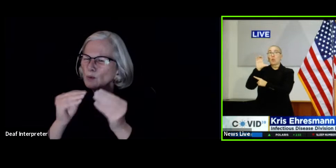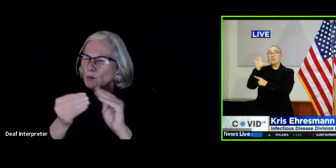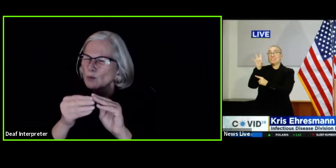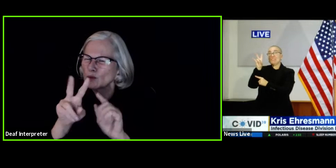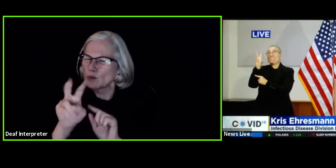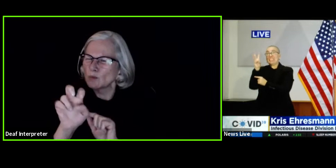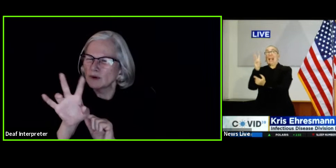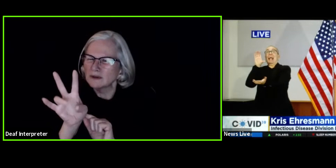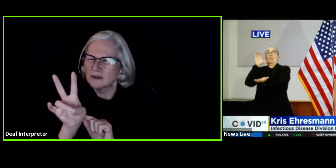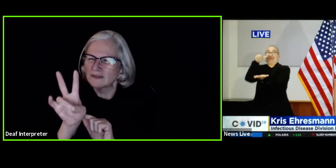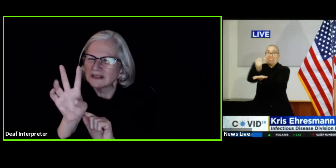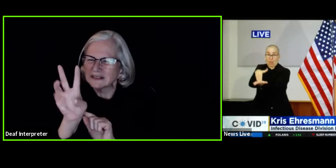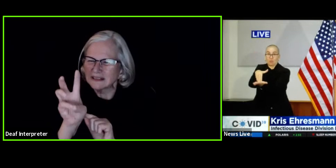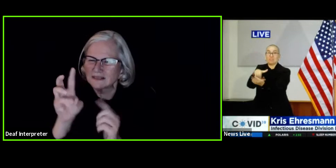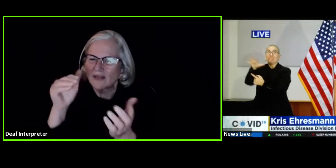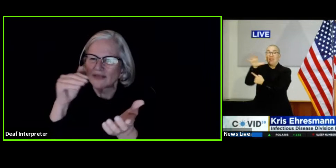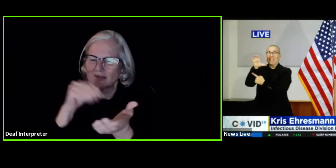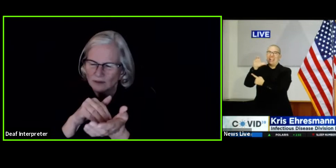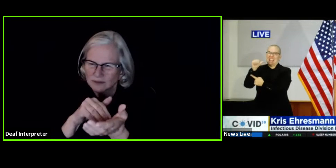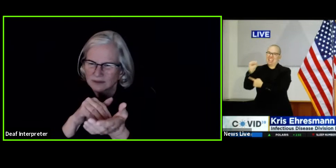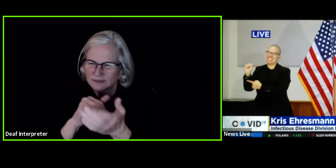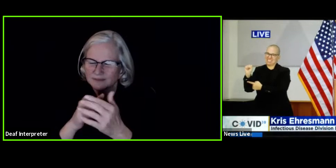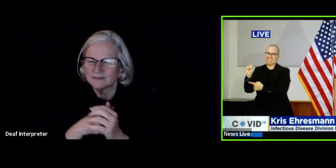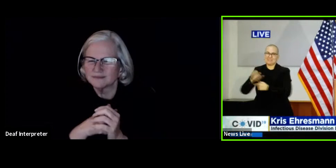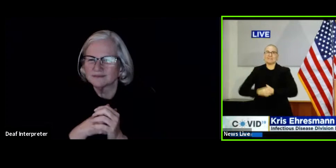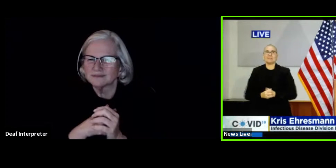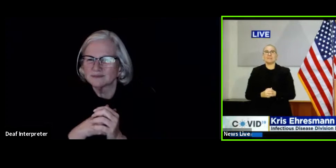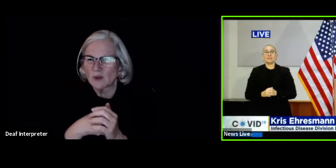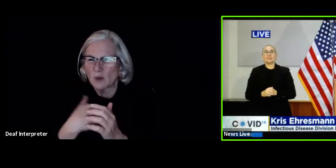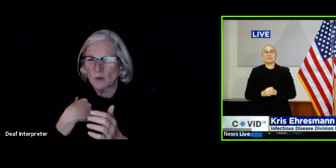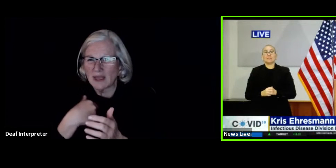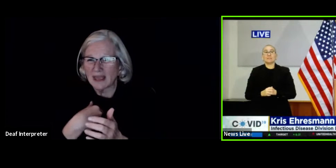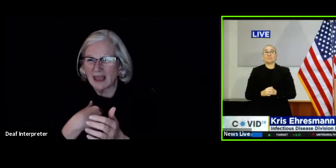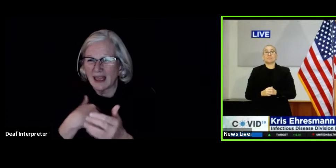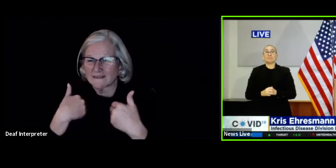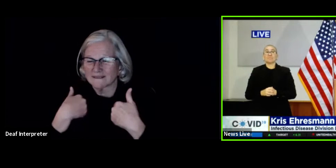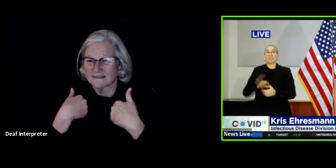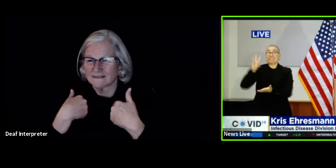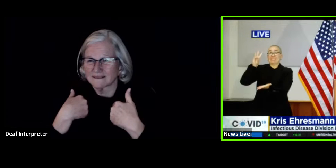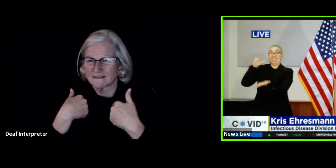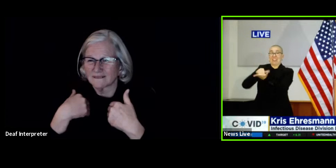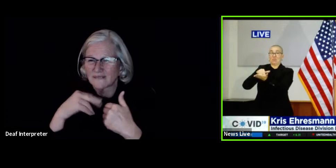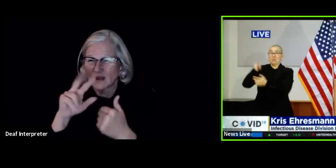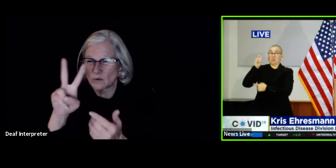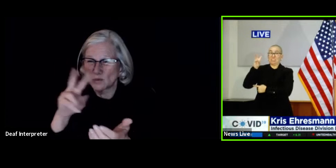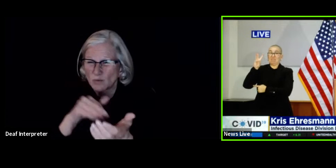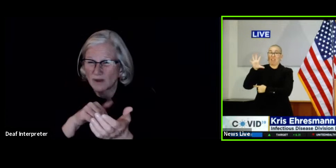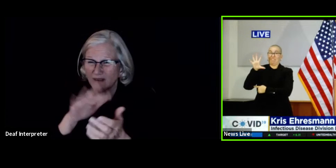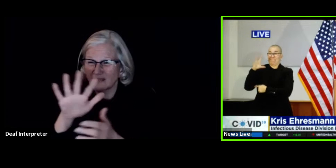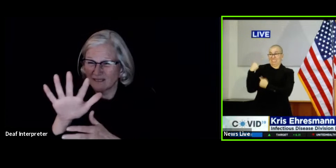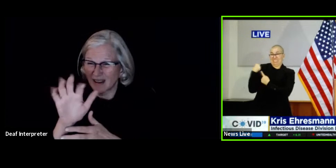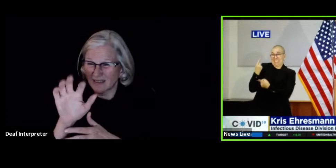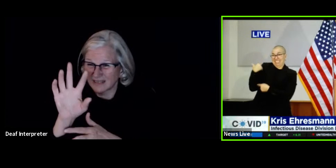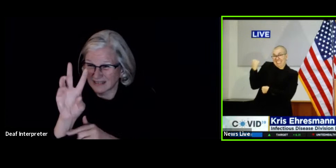SATURDAY, AND 7,219 CASES ON SUNDAY. SO ANOTHER WEEKEND WITH ALARMING NUMBERS.